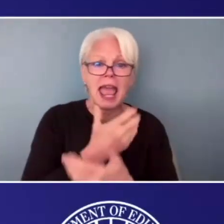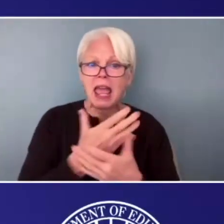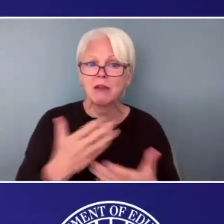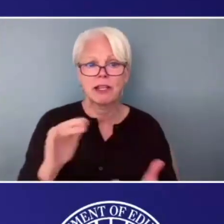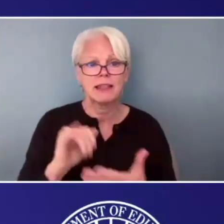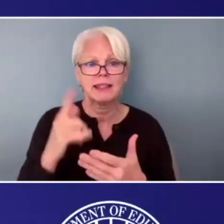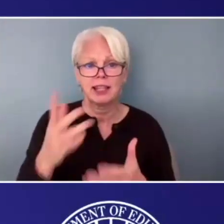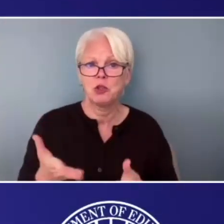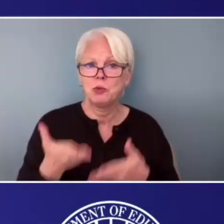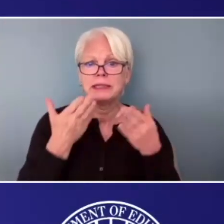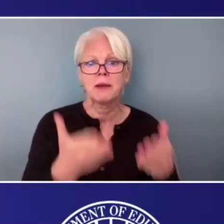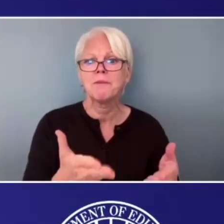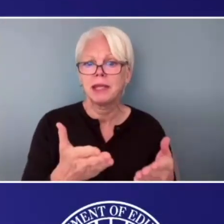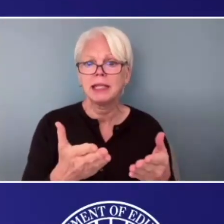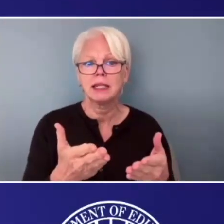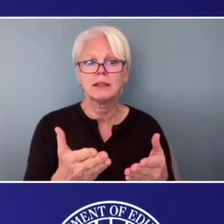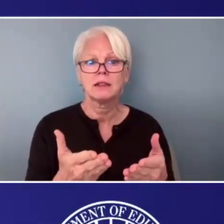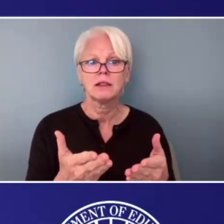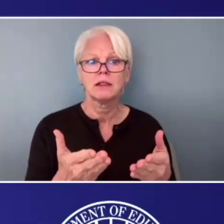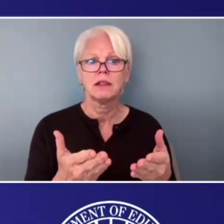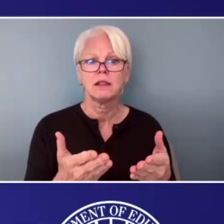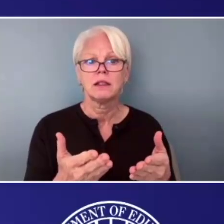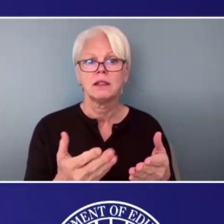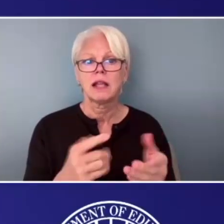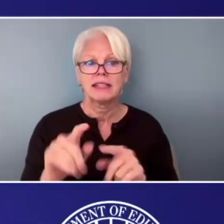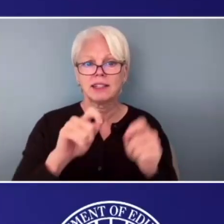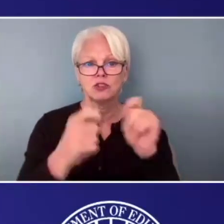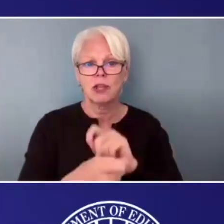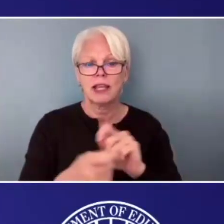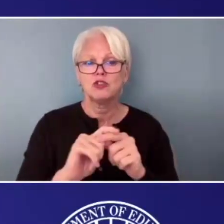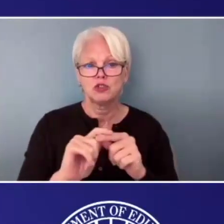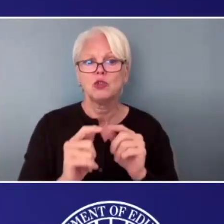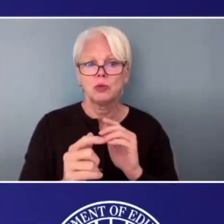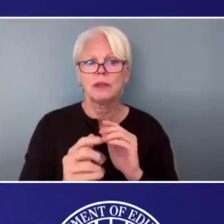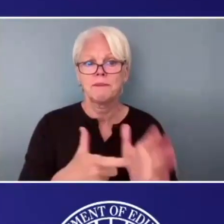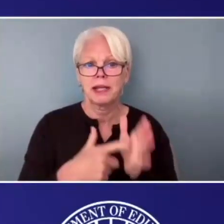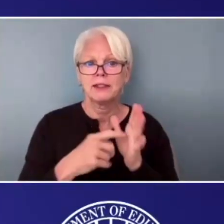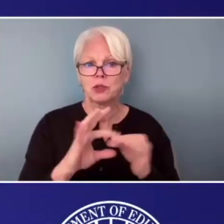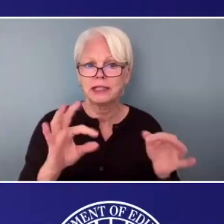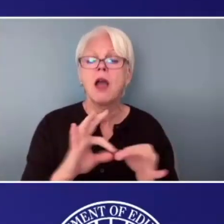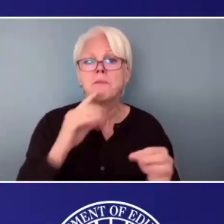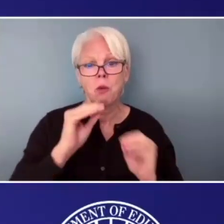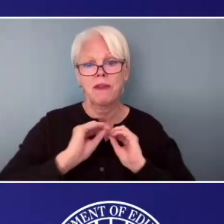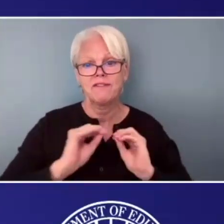submitted as a, a change to the amendatory text, but we did fix this. As we go through that text a little bit